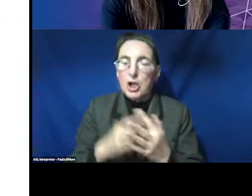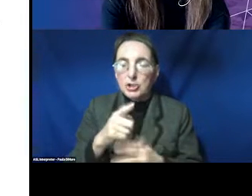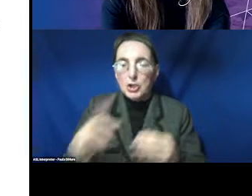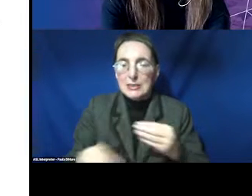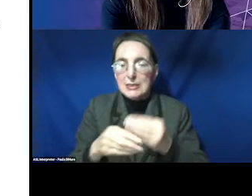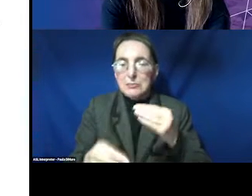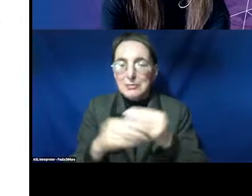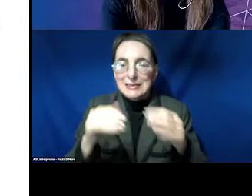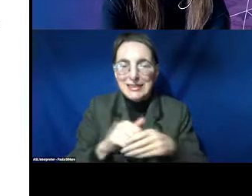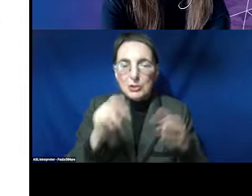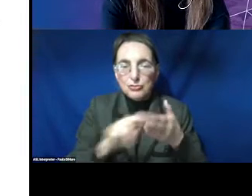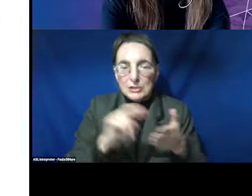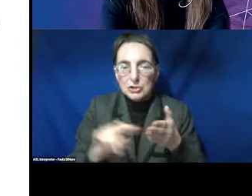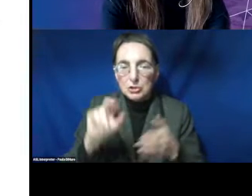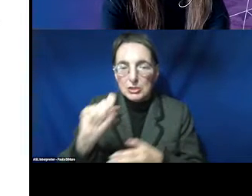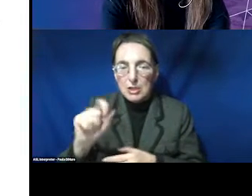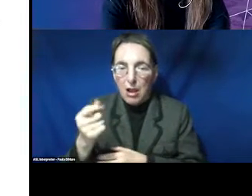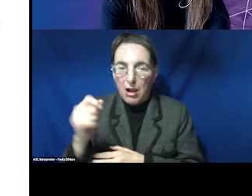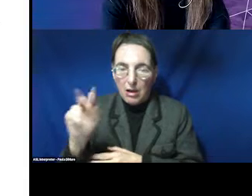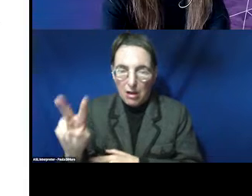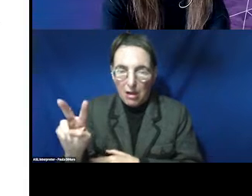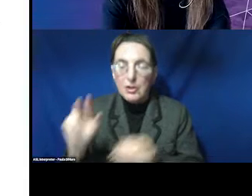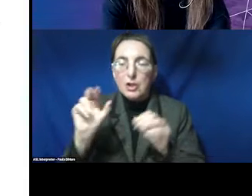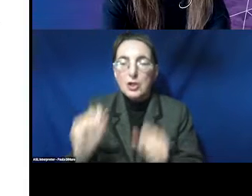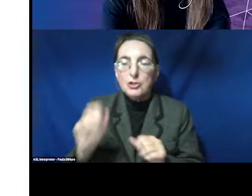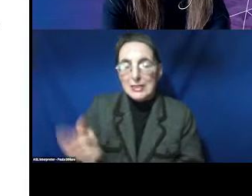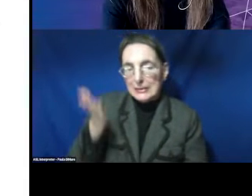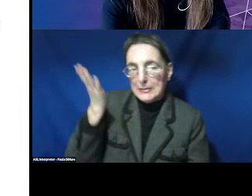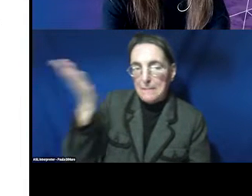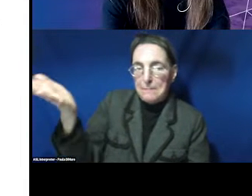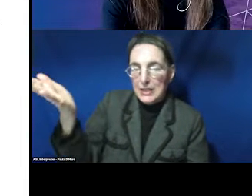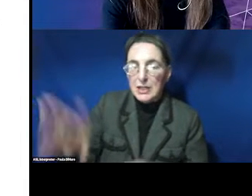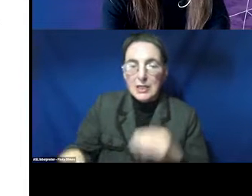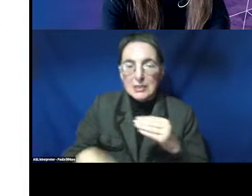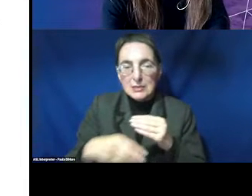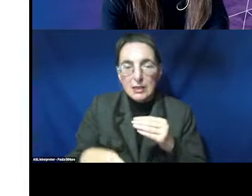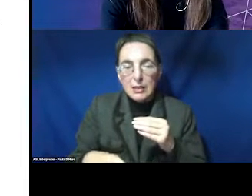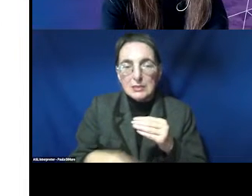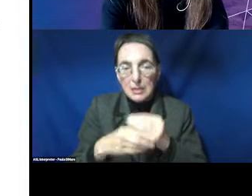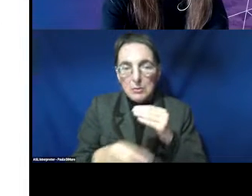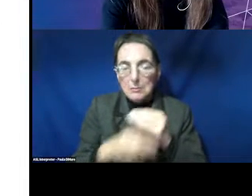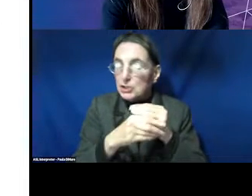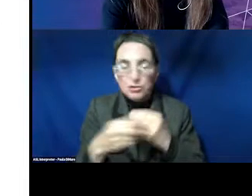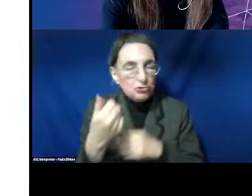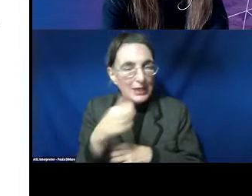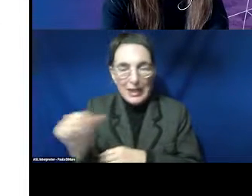You can submit supplements to any award, regardless of which system it was originally submitted in.